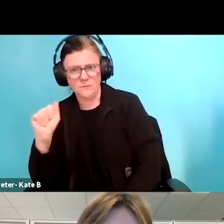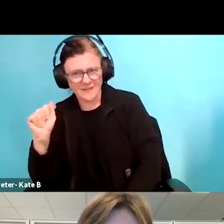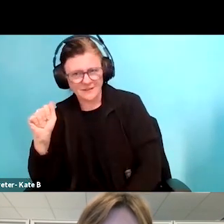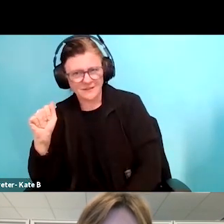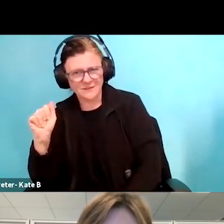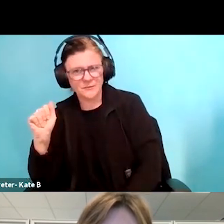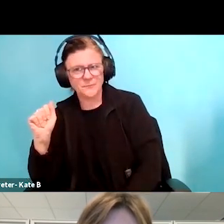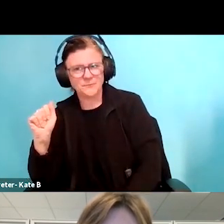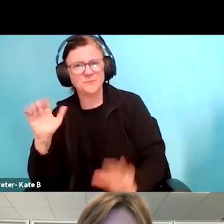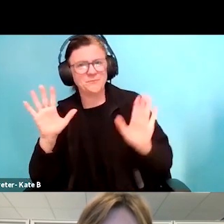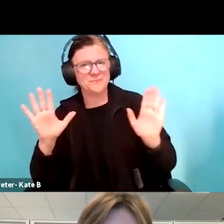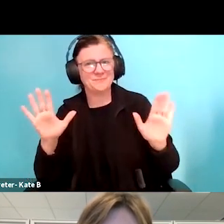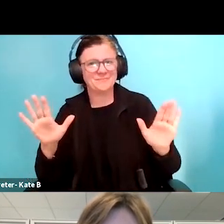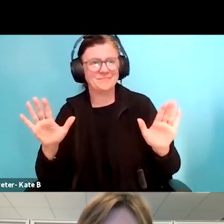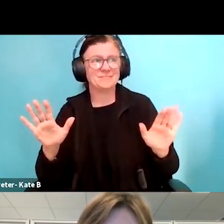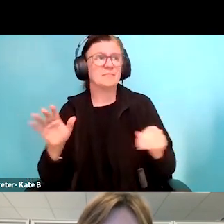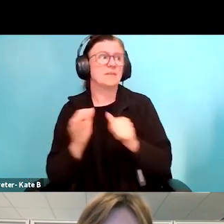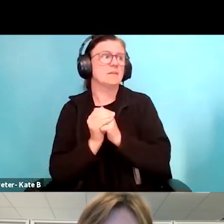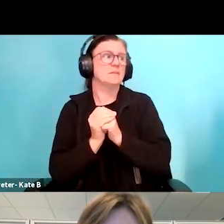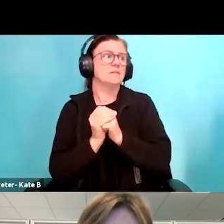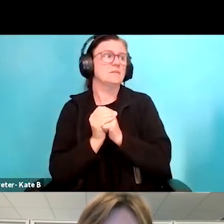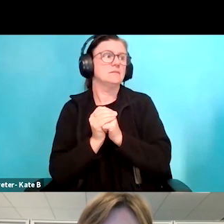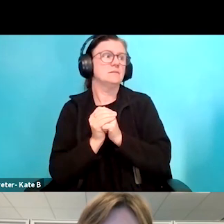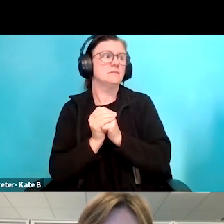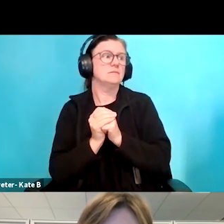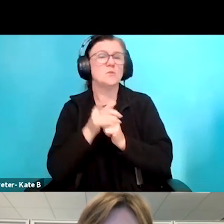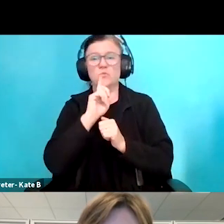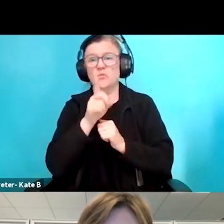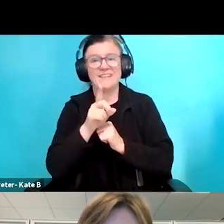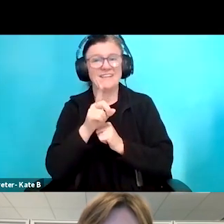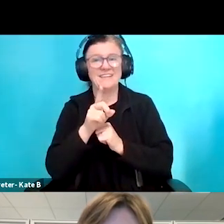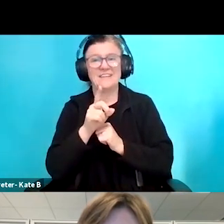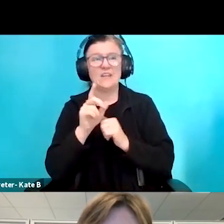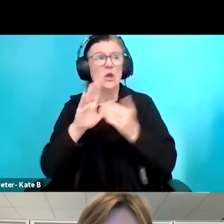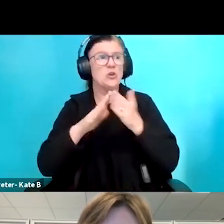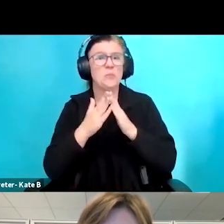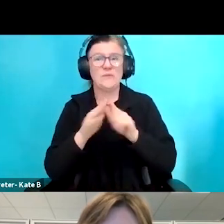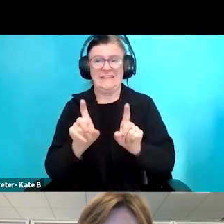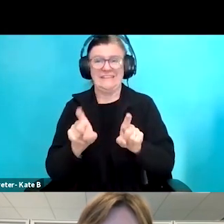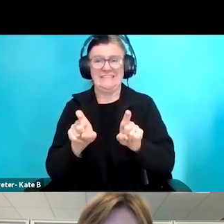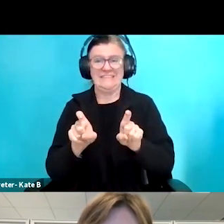that I think the potential challenges the unmet needs associated with loneliness are potentially